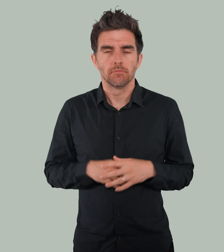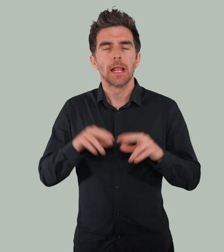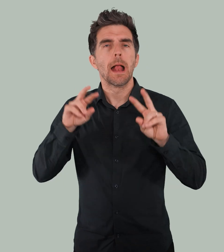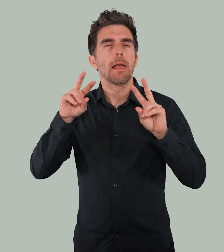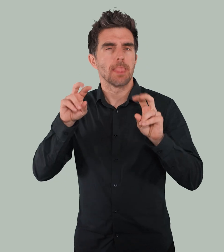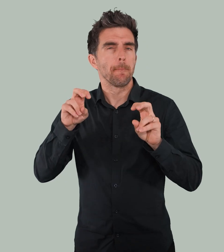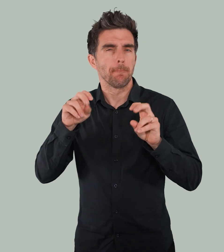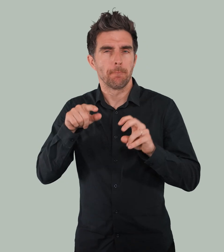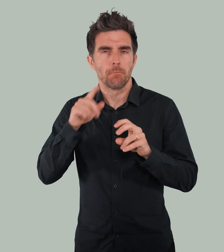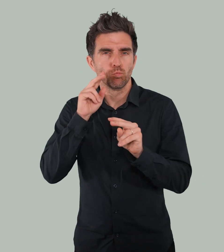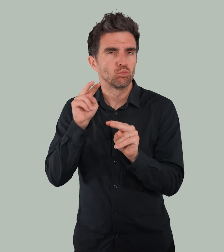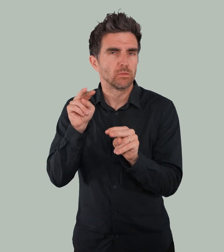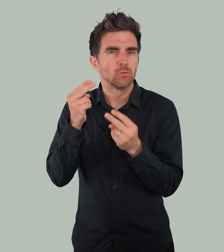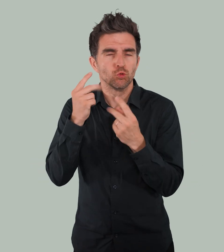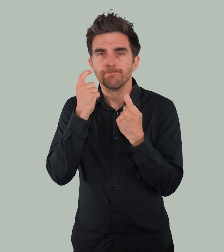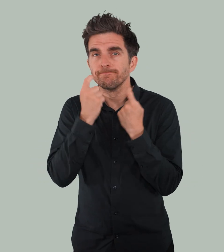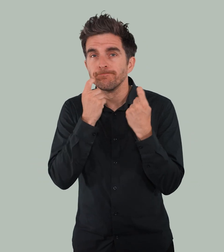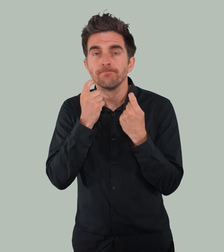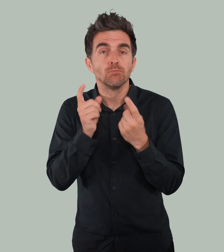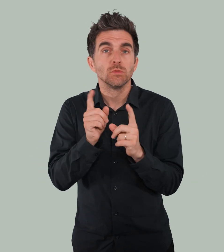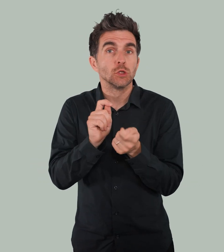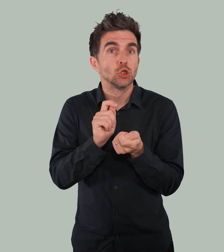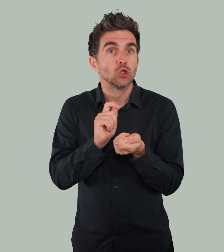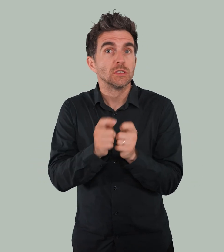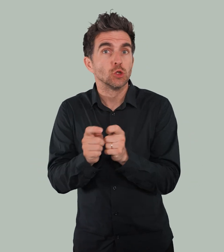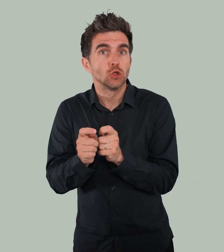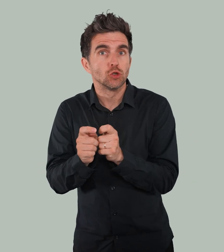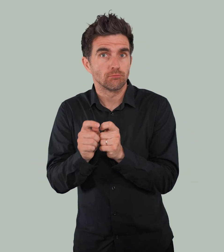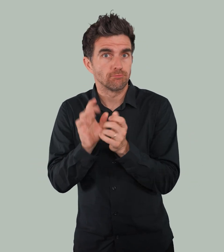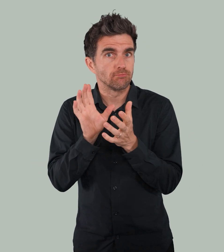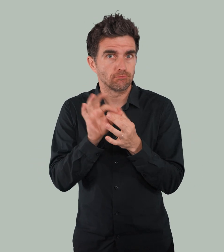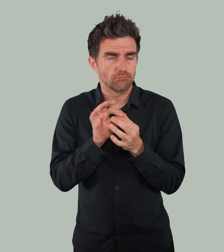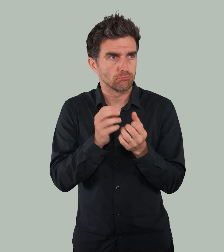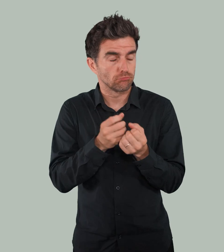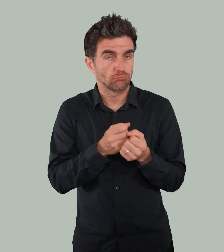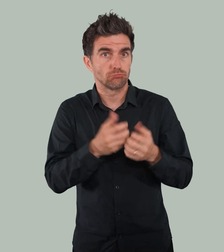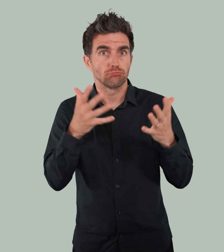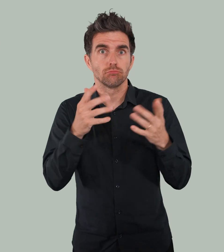Through this theme the Review is considering what changes have contributed to the rising number of